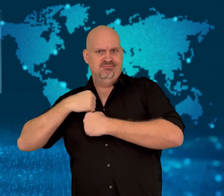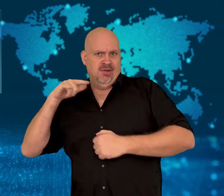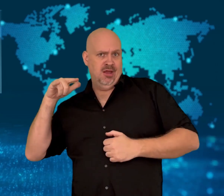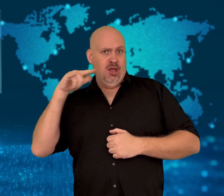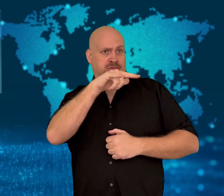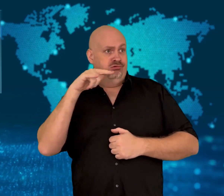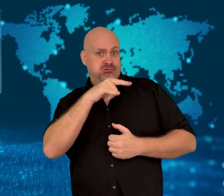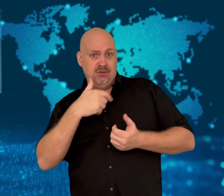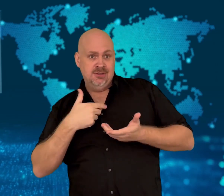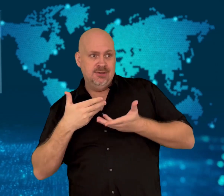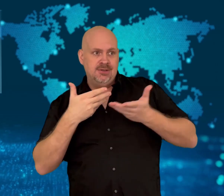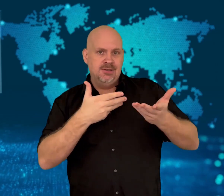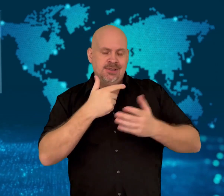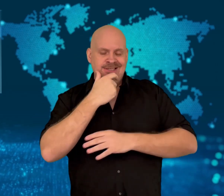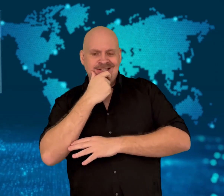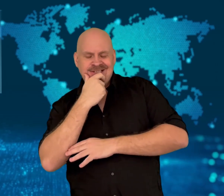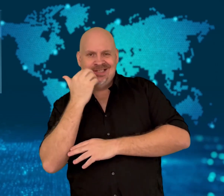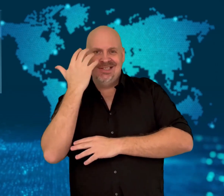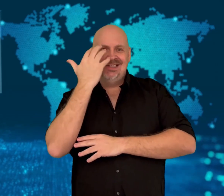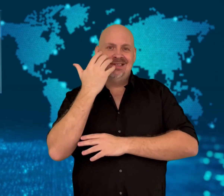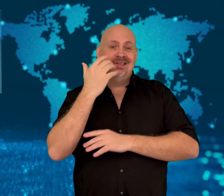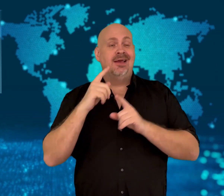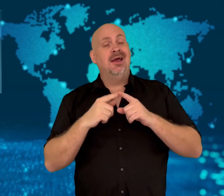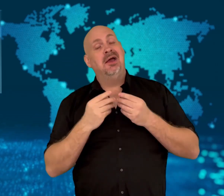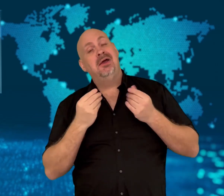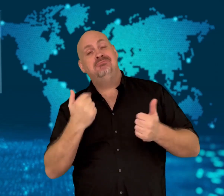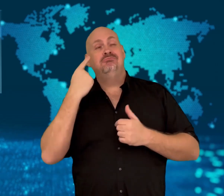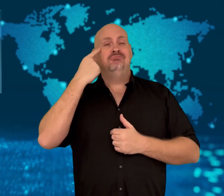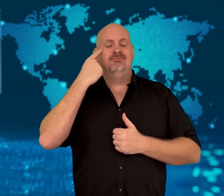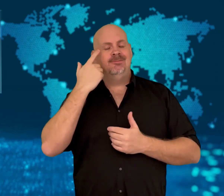is not an easy decision.